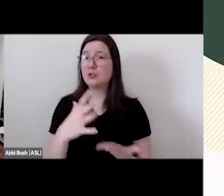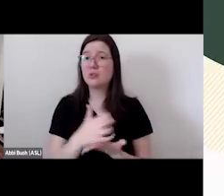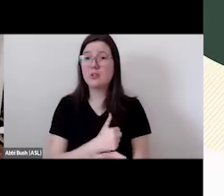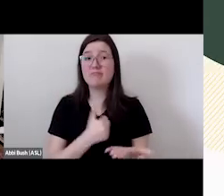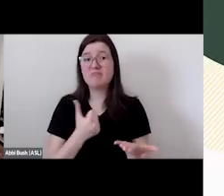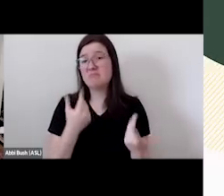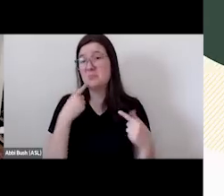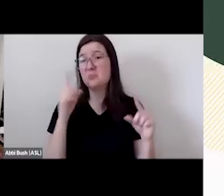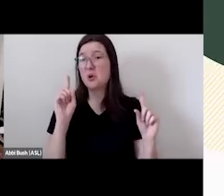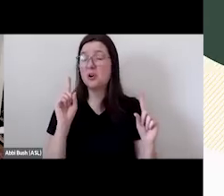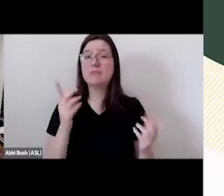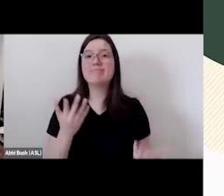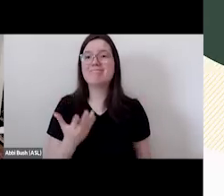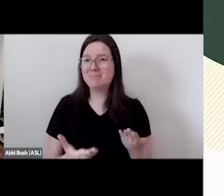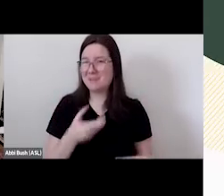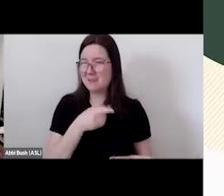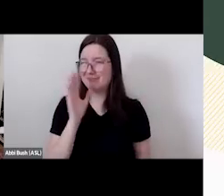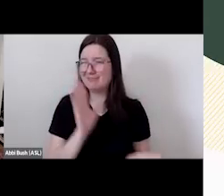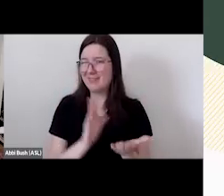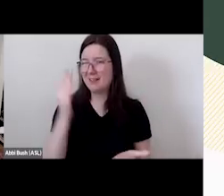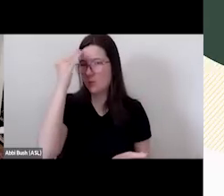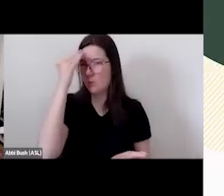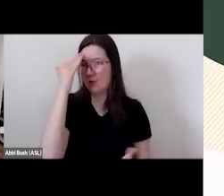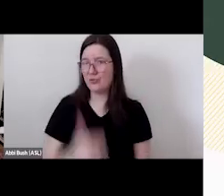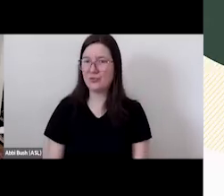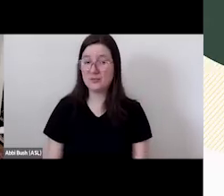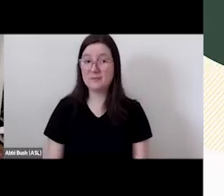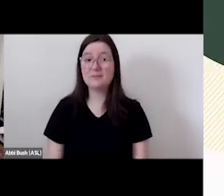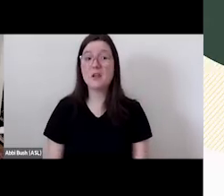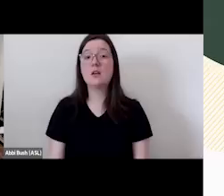what is the severity of risk? I think we come in with these such good